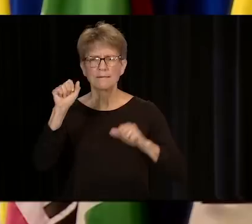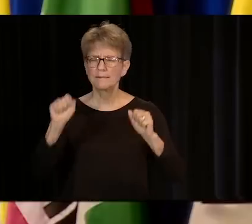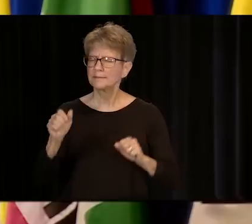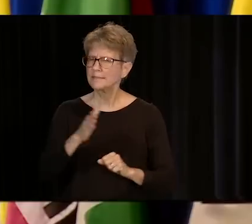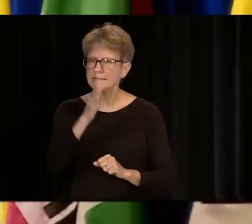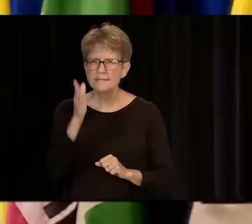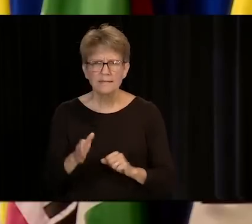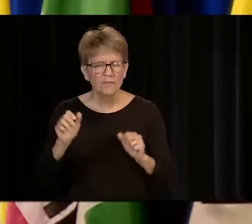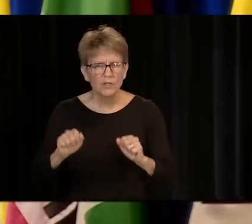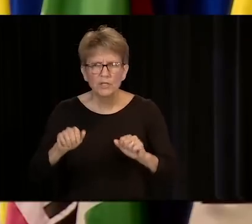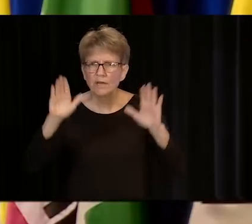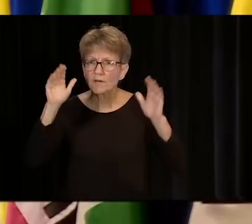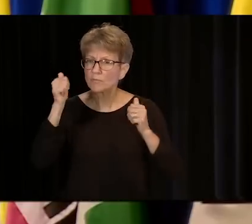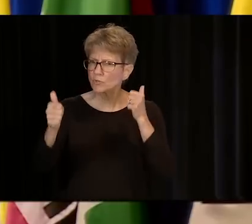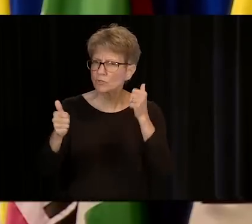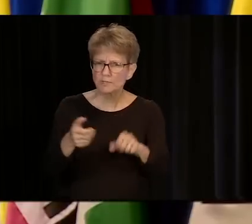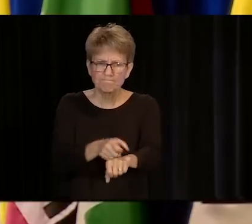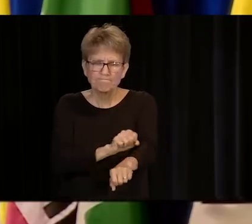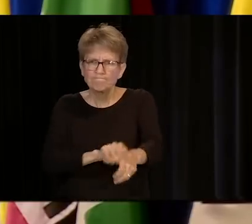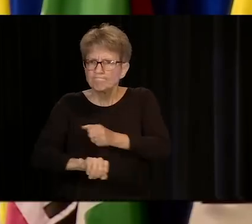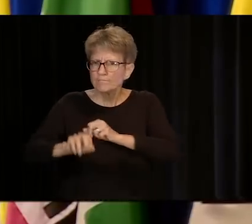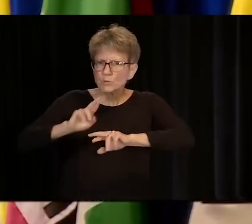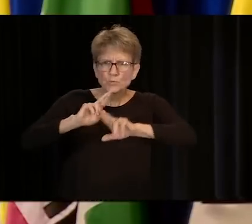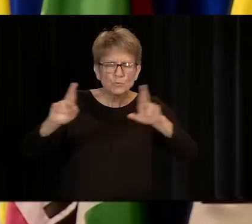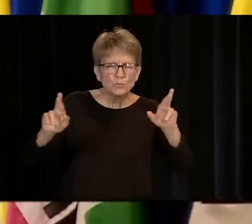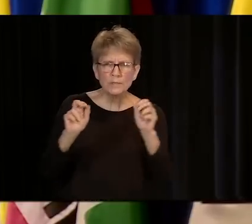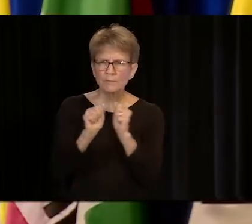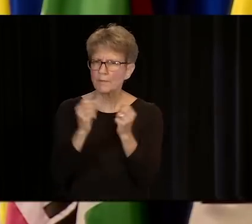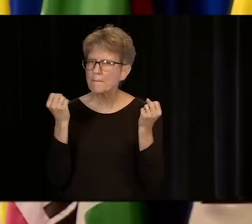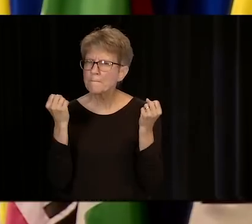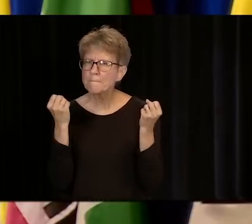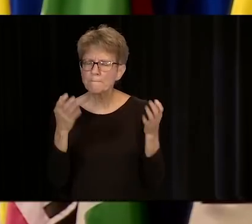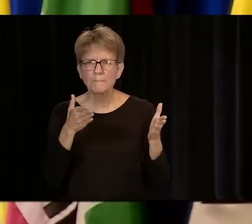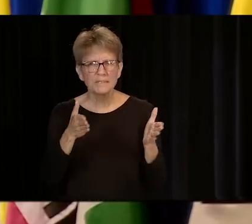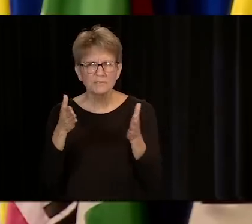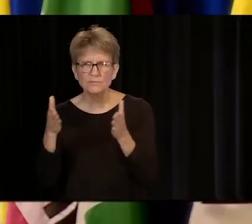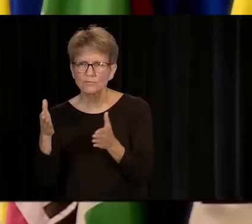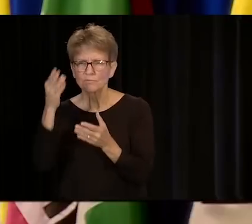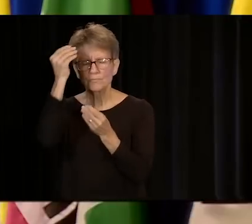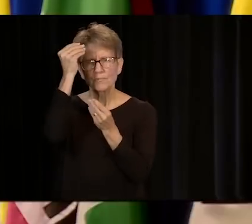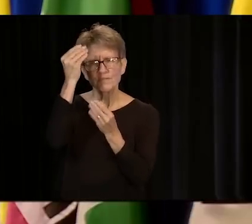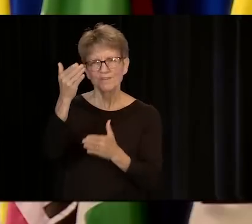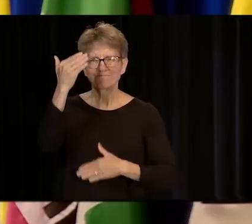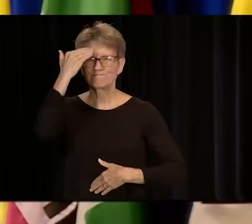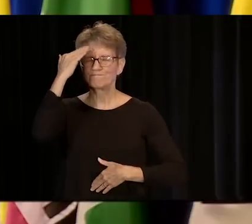THAT YOU CAN NEVER GIVE UP! YOU HAVE ARMED YOURSELVES WITH MULTIPLE SOURCES OF INFORMATION